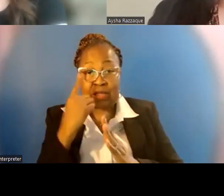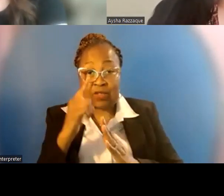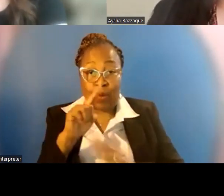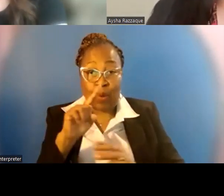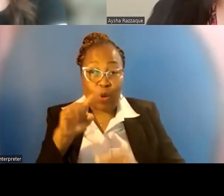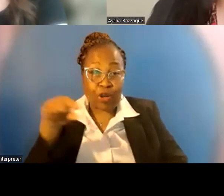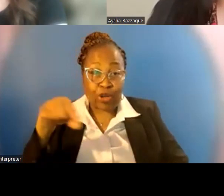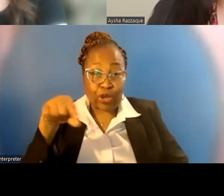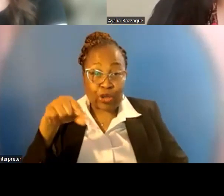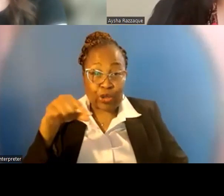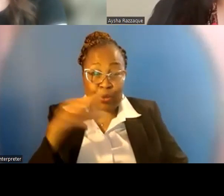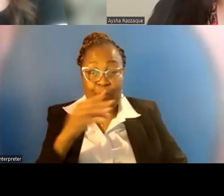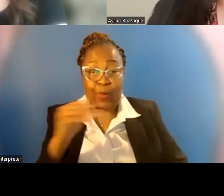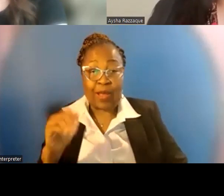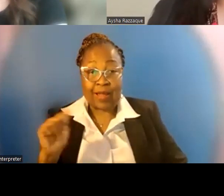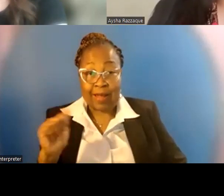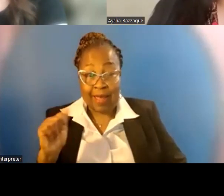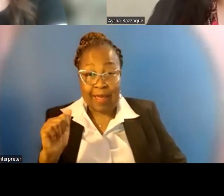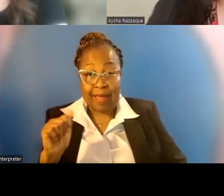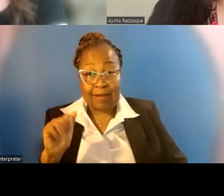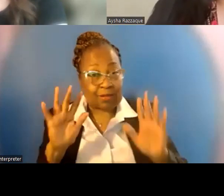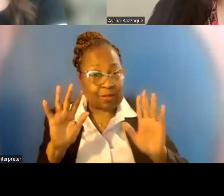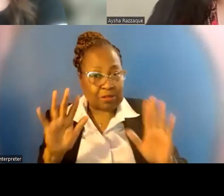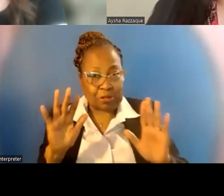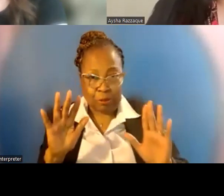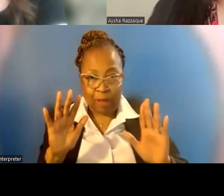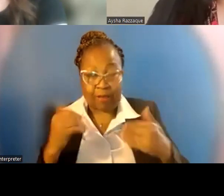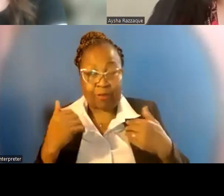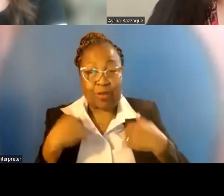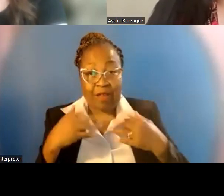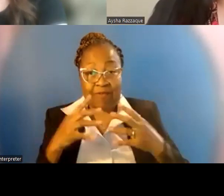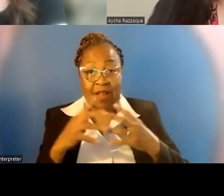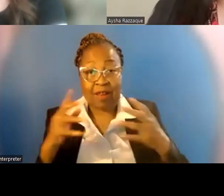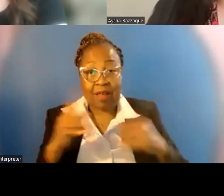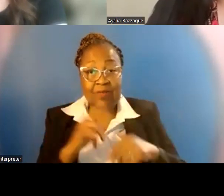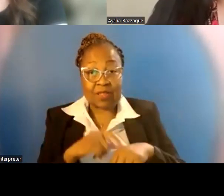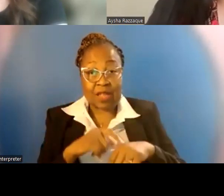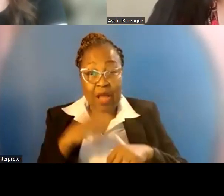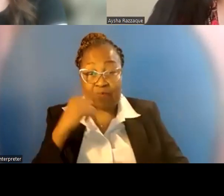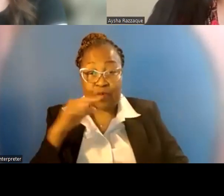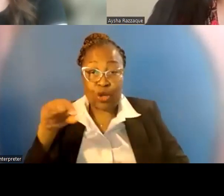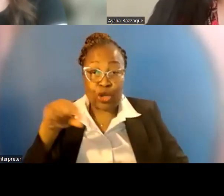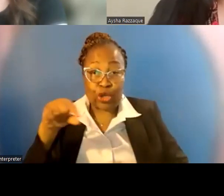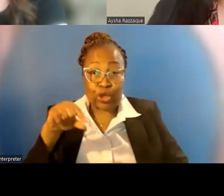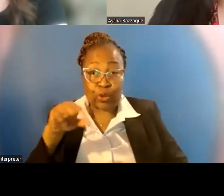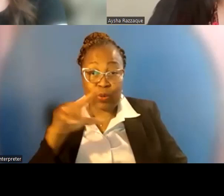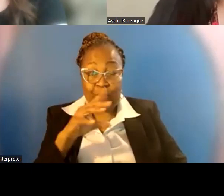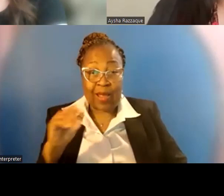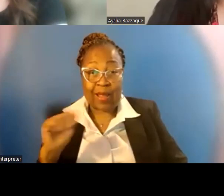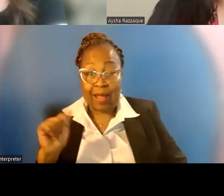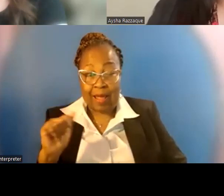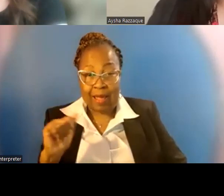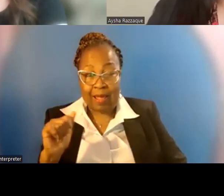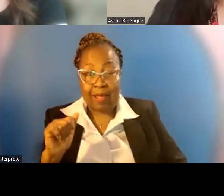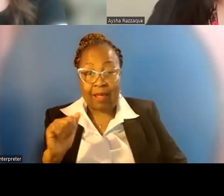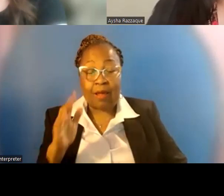There's a lot, quite a bit of time for Q and A. So I am going to open up the chats.